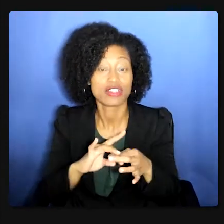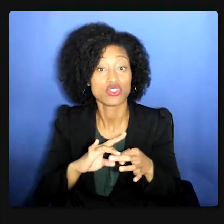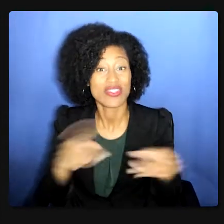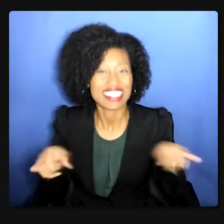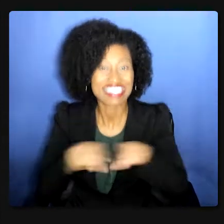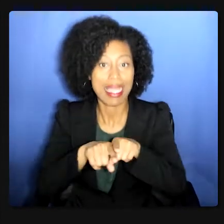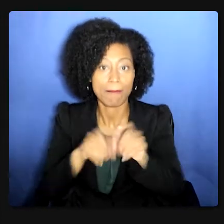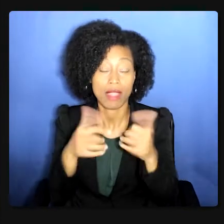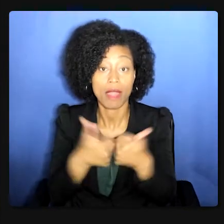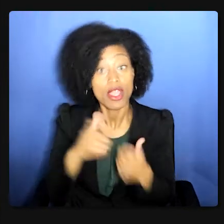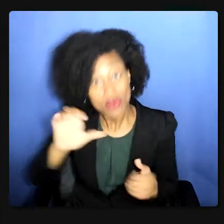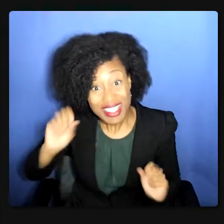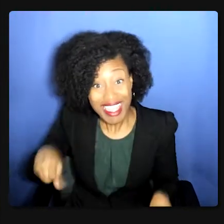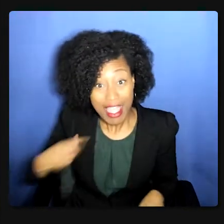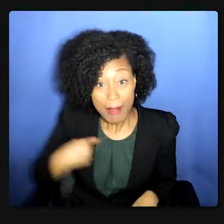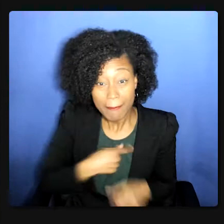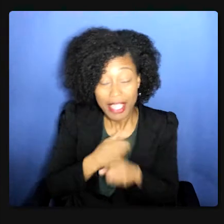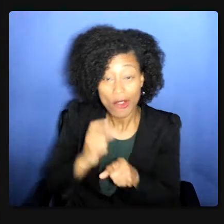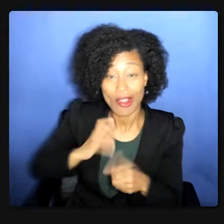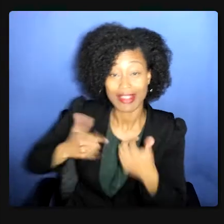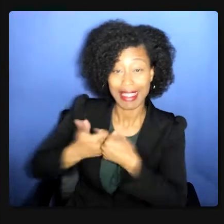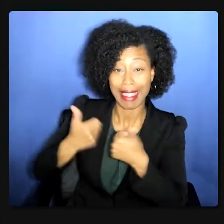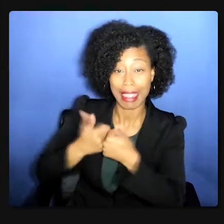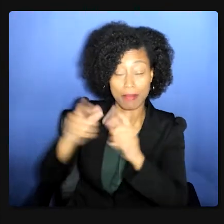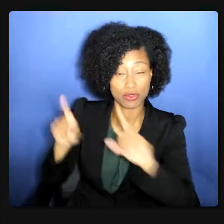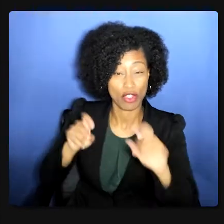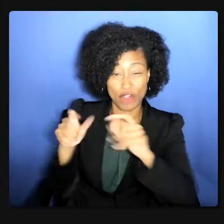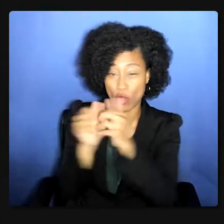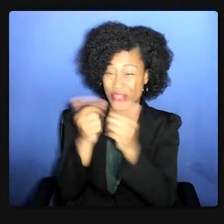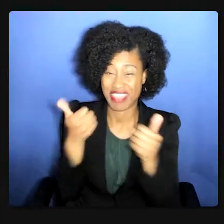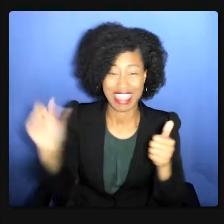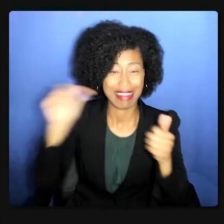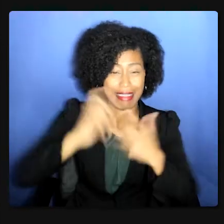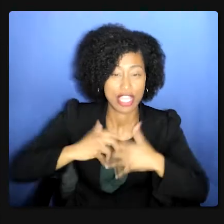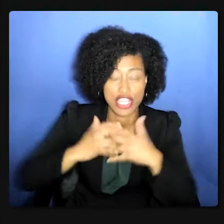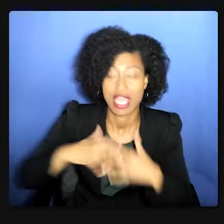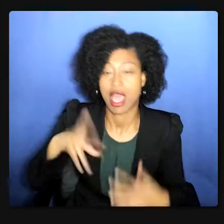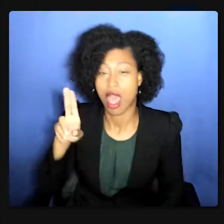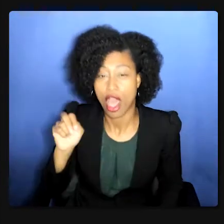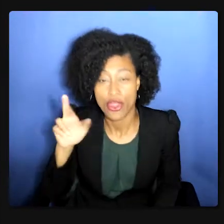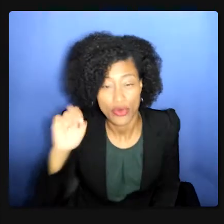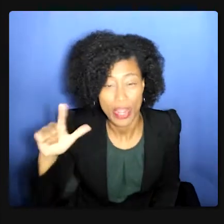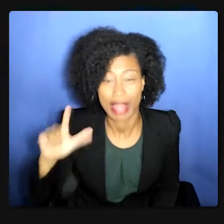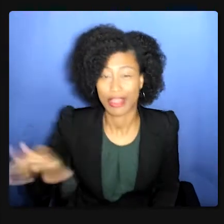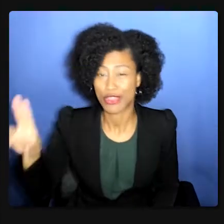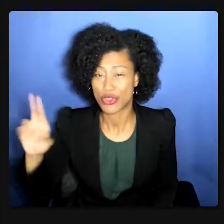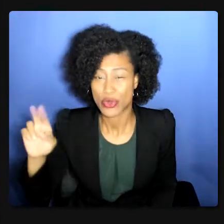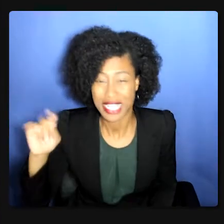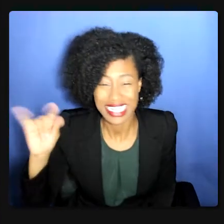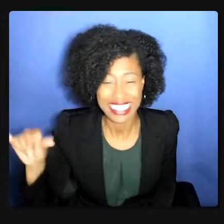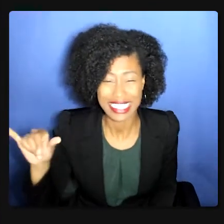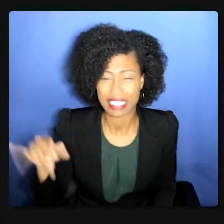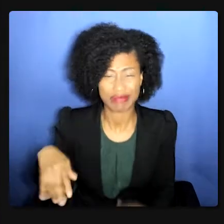[Amie] And we can create our game server with any engine, whether it's Unreal, Unity or own proprietary, right? [Dimitris] Yeah, everything. -[Amie] That's not specific. Okay.